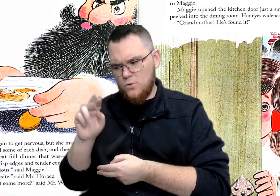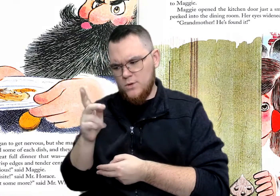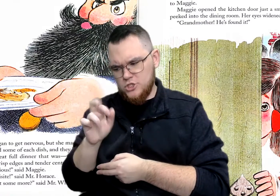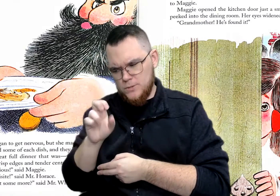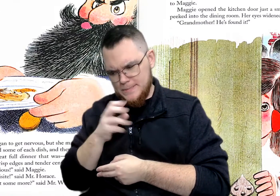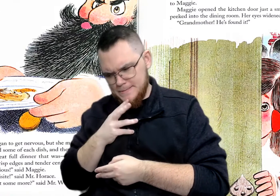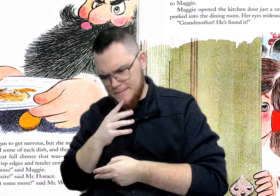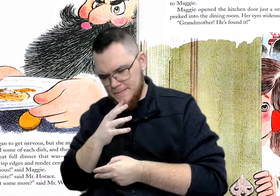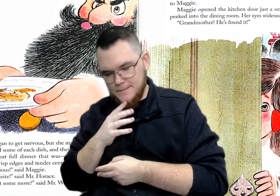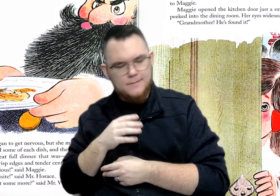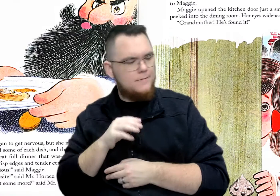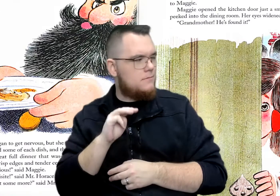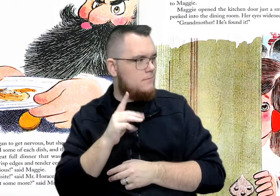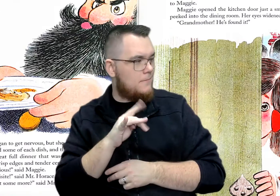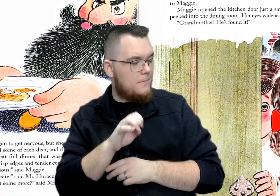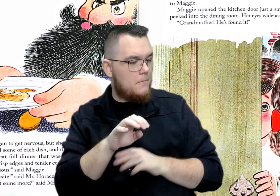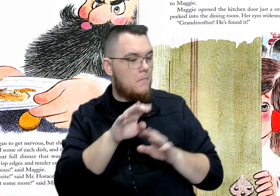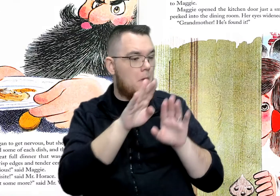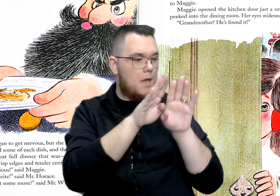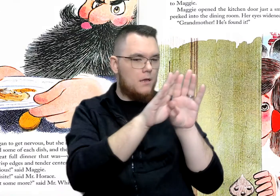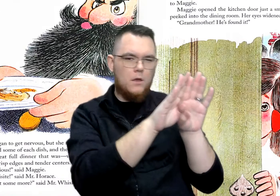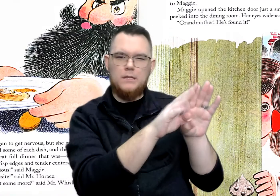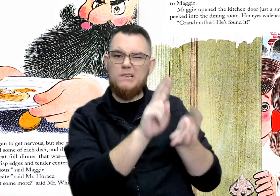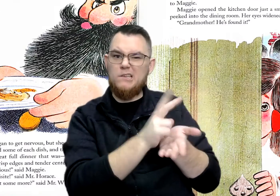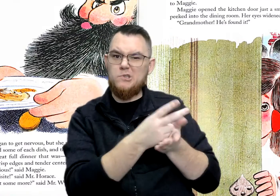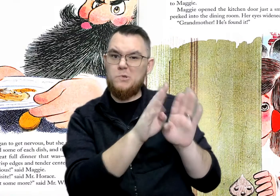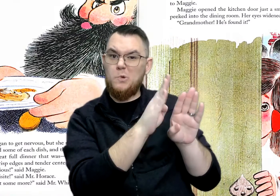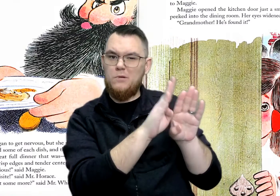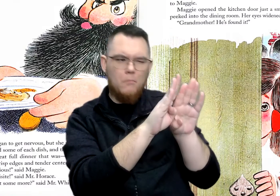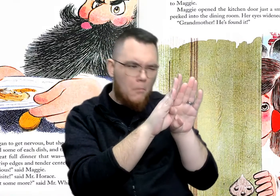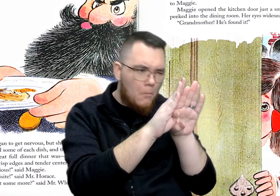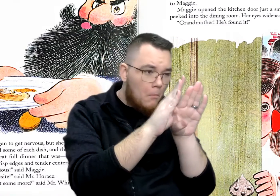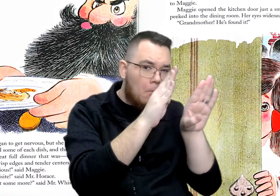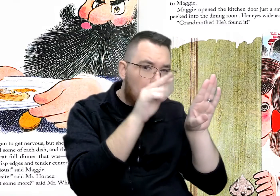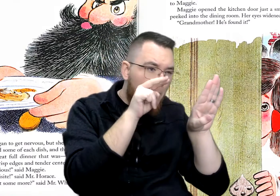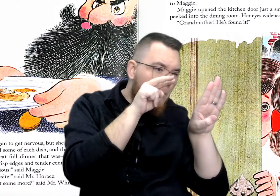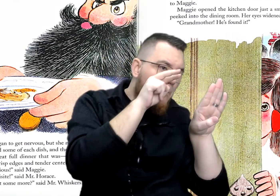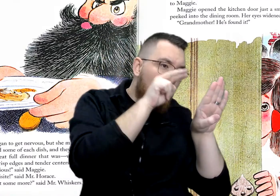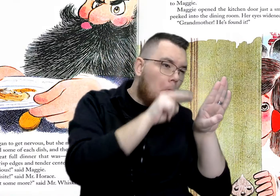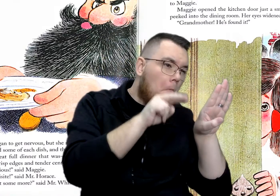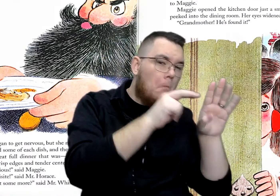Maggie opened the kitchen door just a small but and peeked into the dining room.